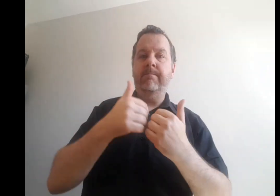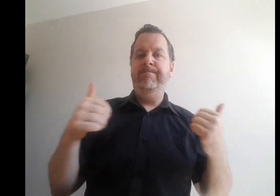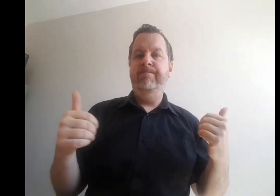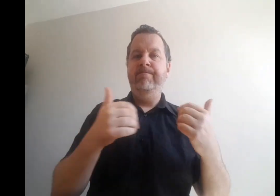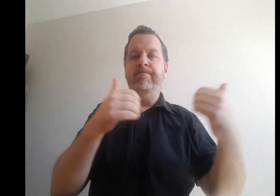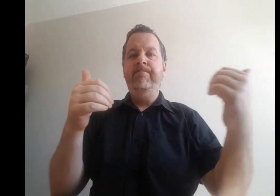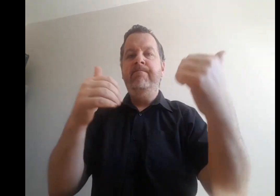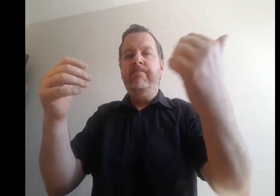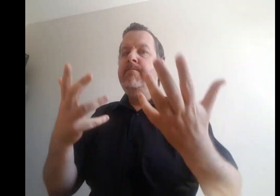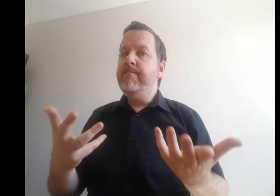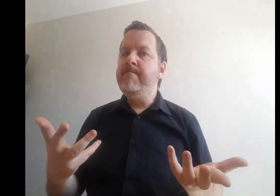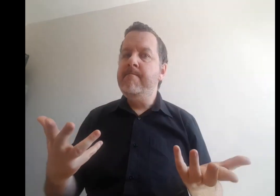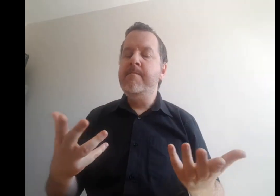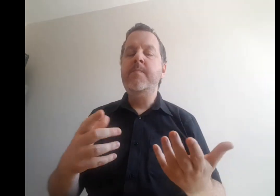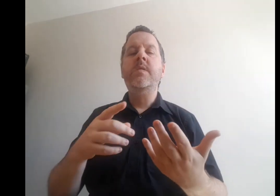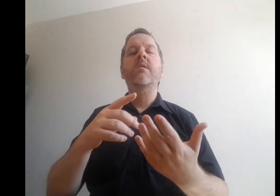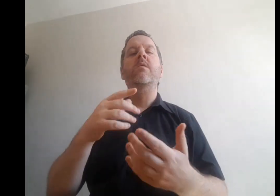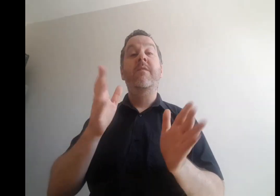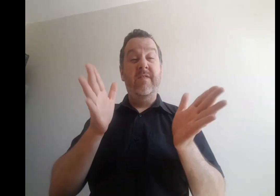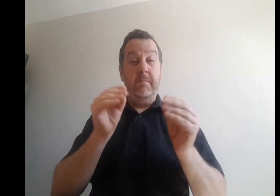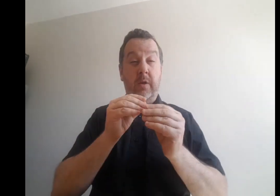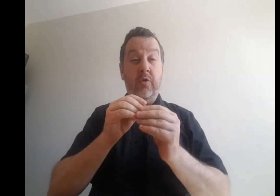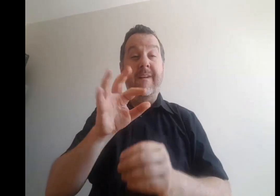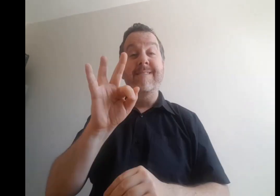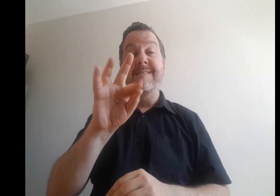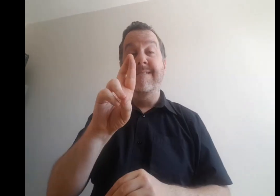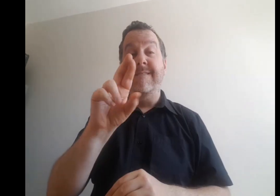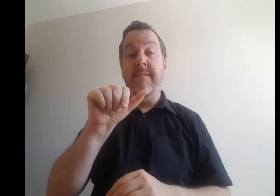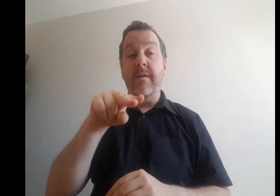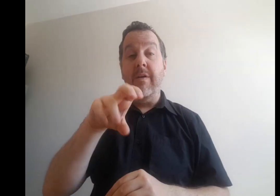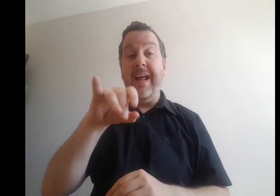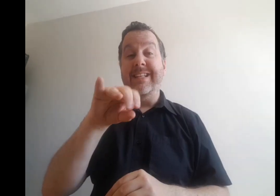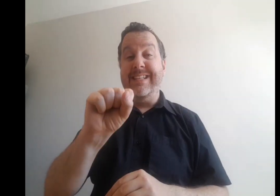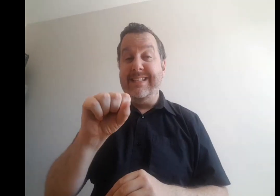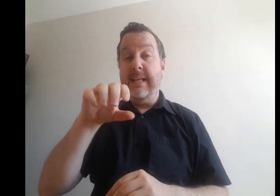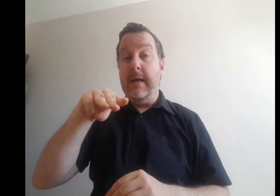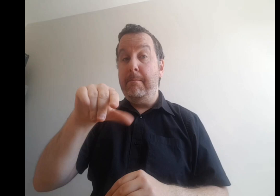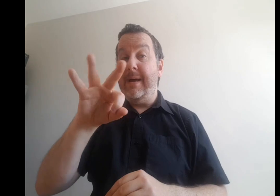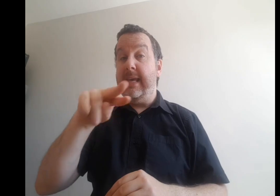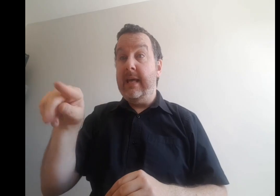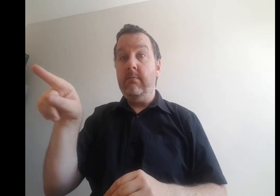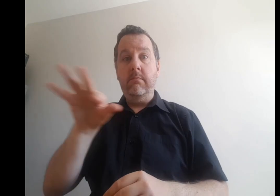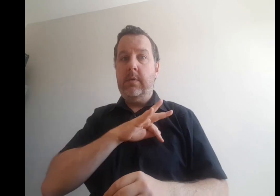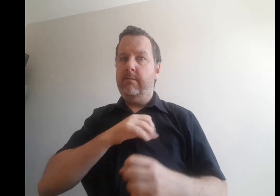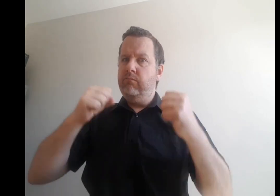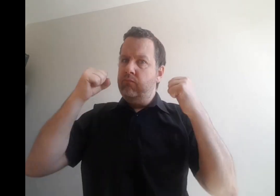Francis Maginn, who I have already mentioned - the deaf missioner - would have been a staunch unionist.